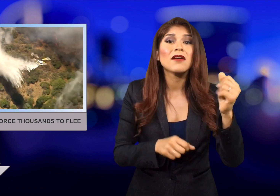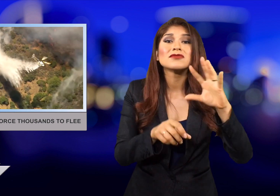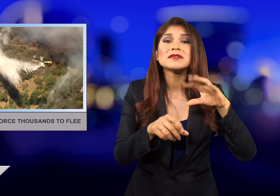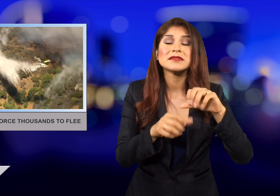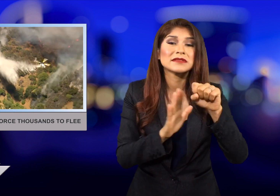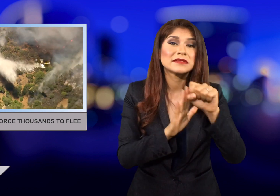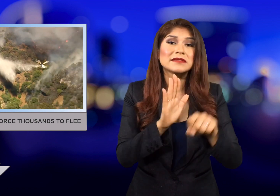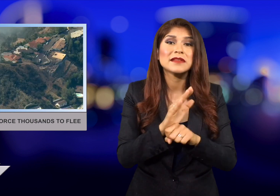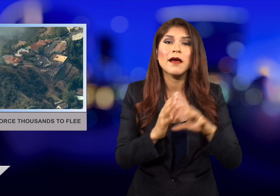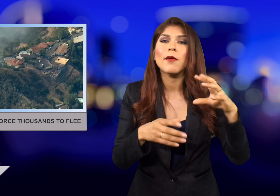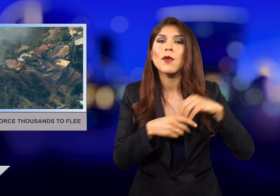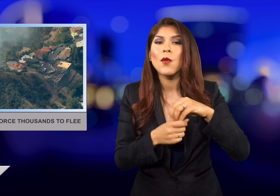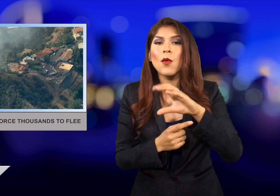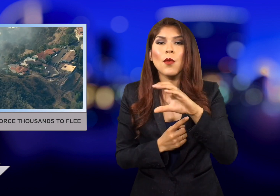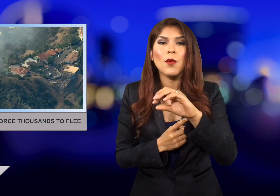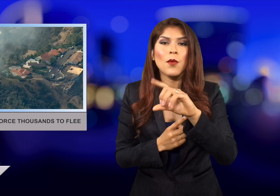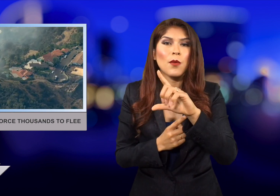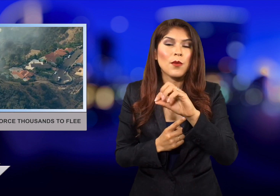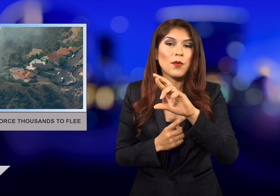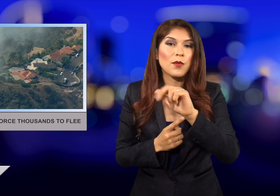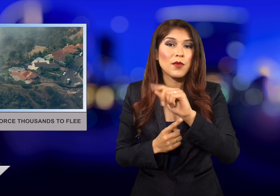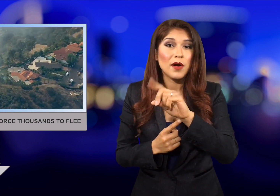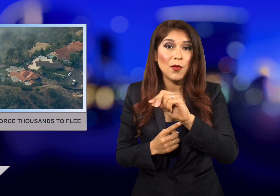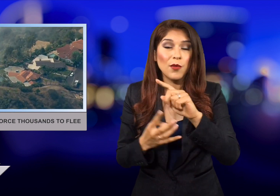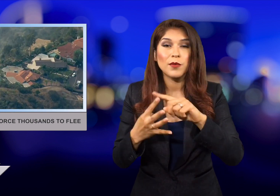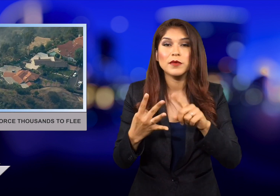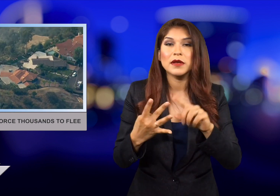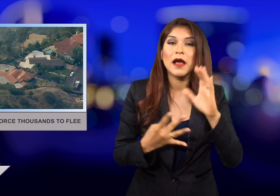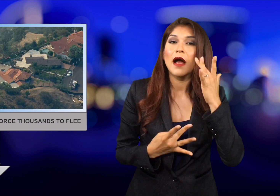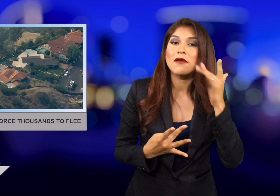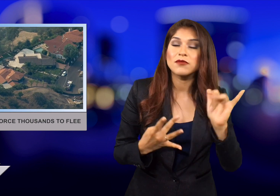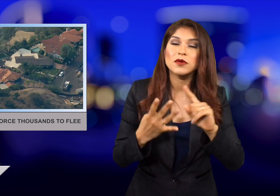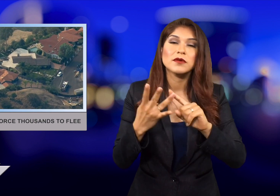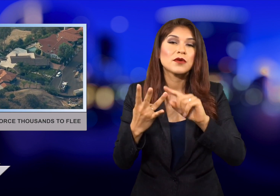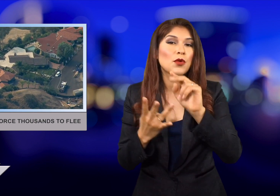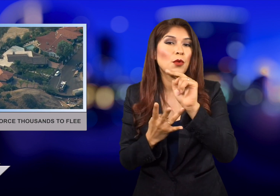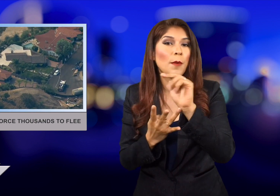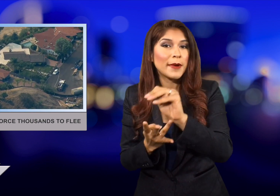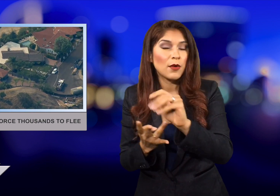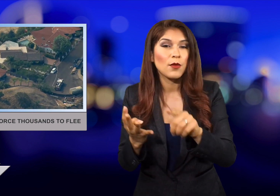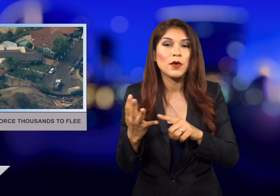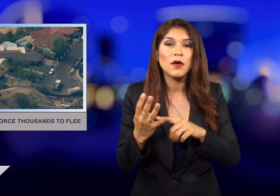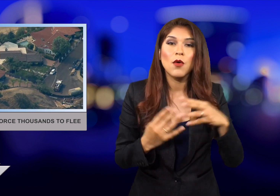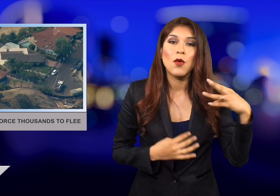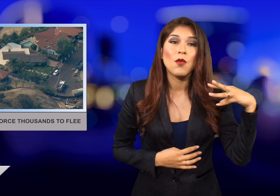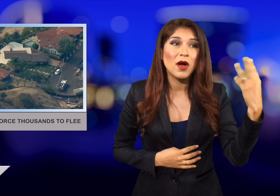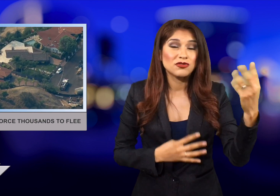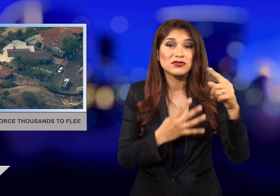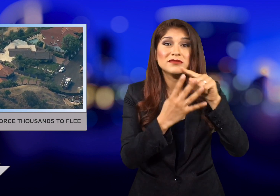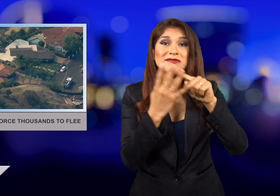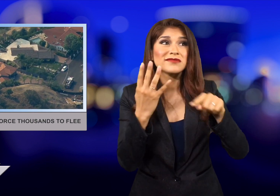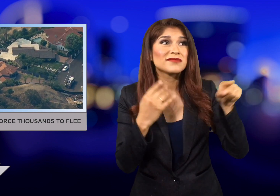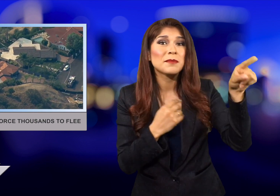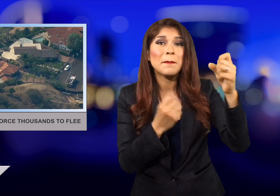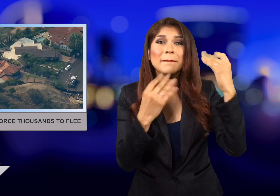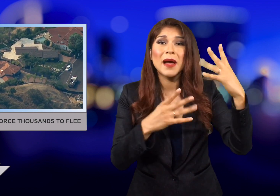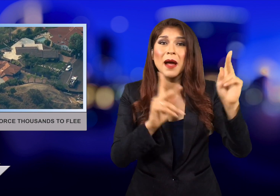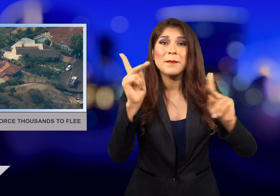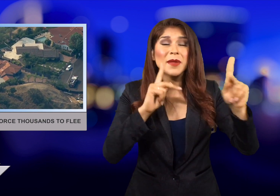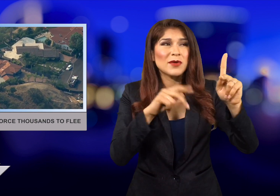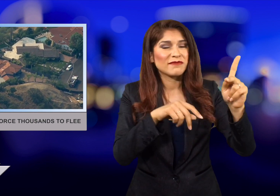Thousands of people has been forced to flee as flames scorched tens of thousands of